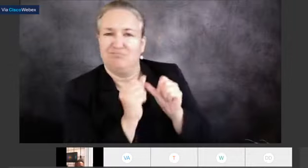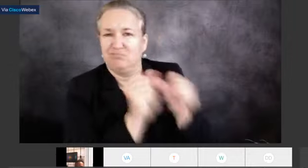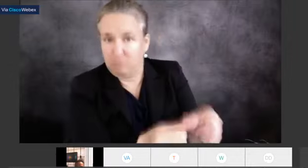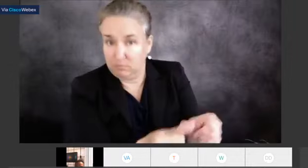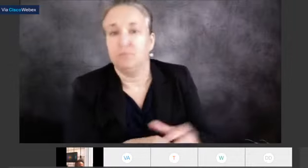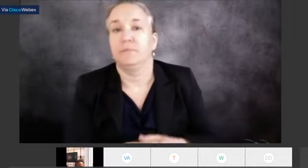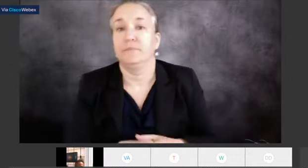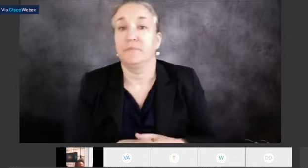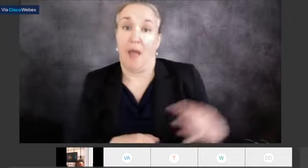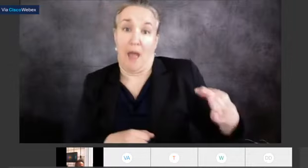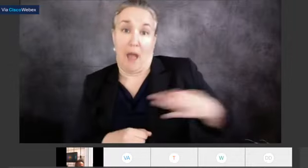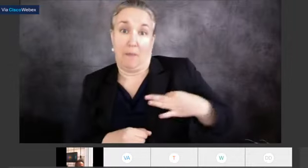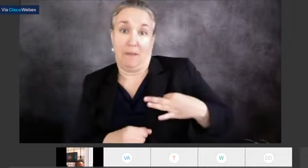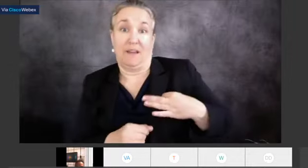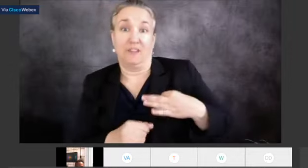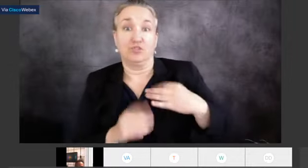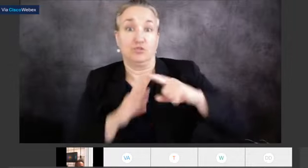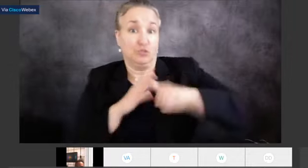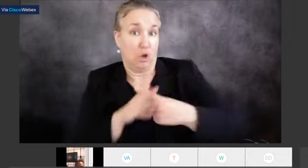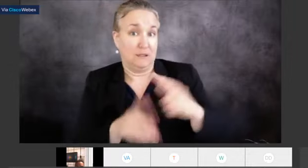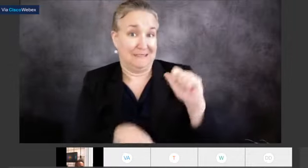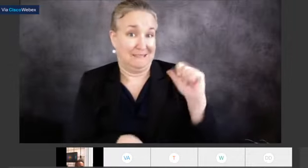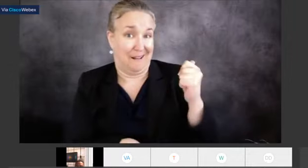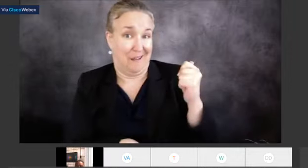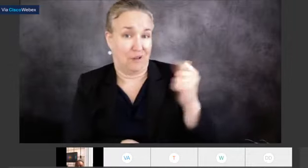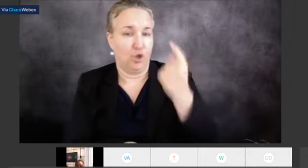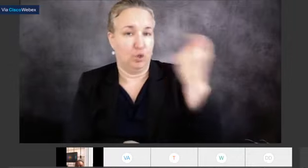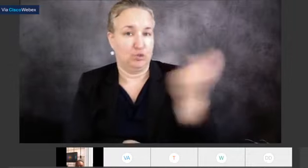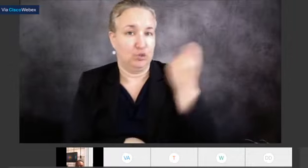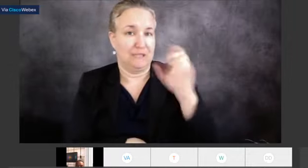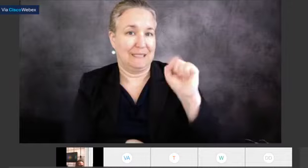window will open at 10 a.m on tuesday september 29th